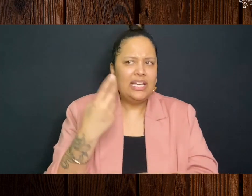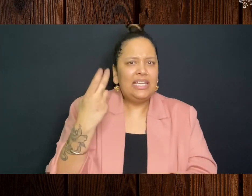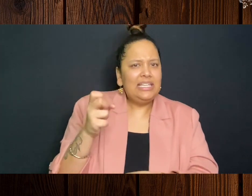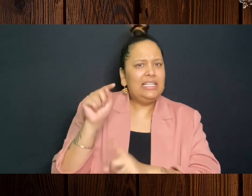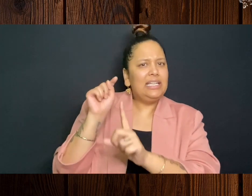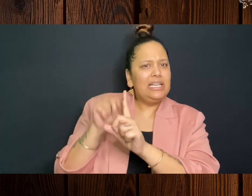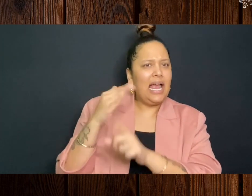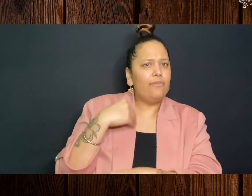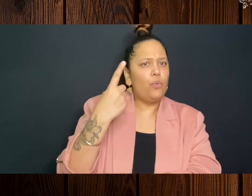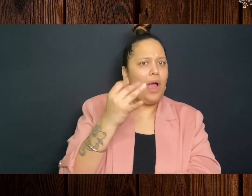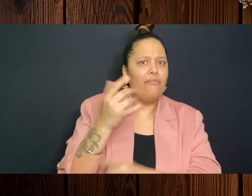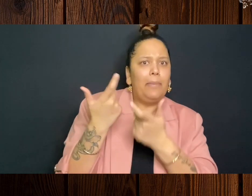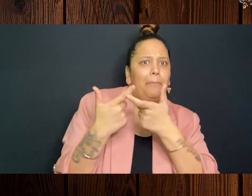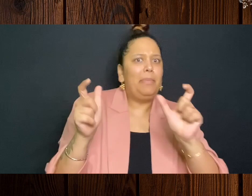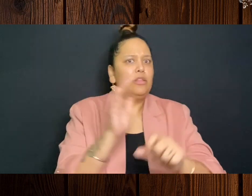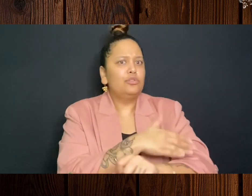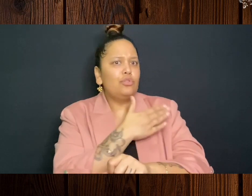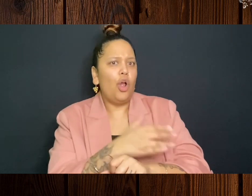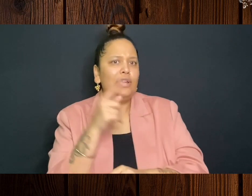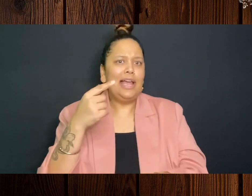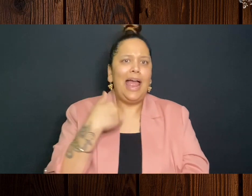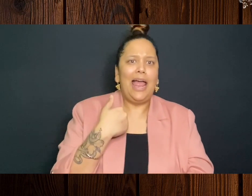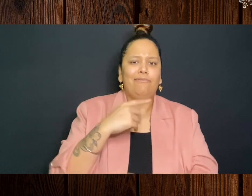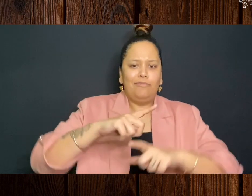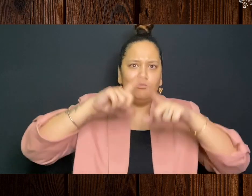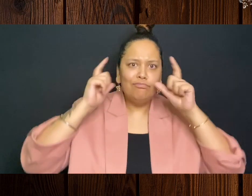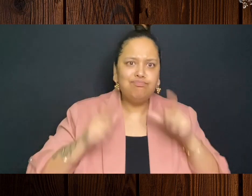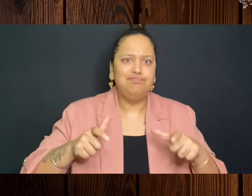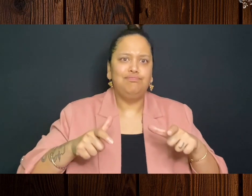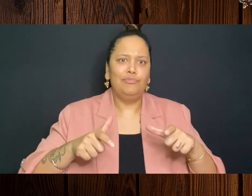of the biggest songs, he probably has the single handedly